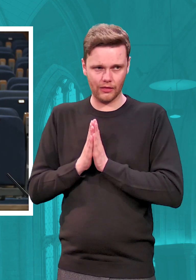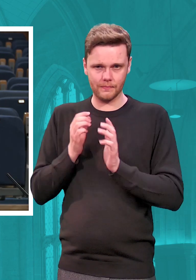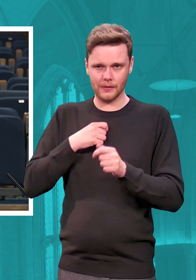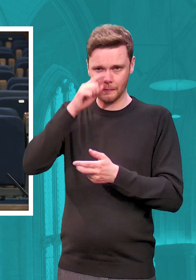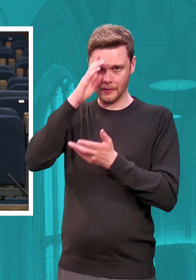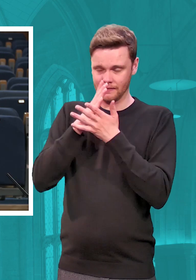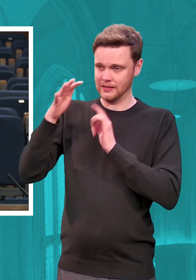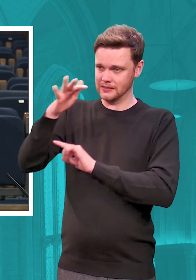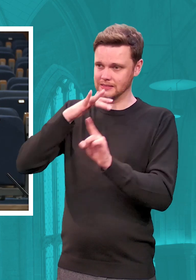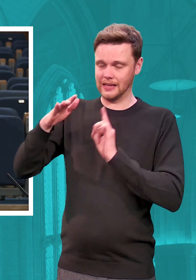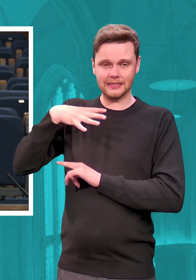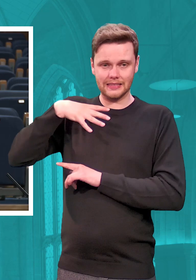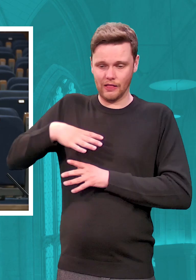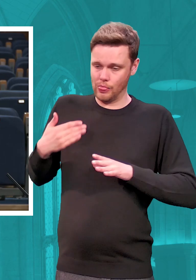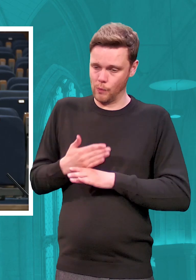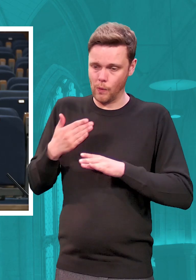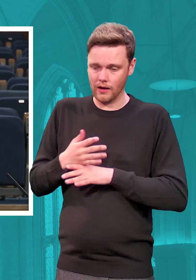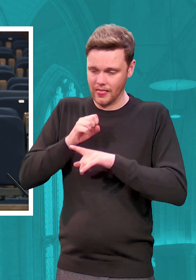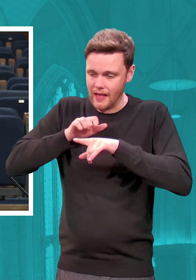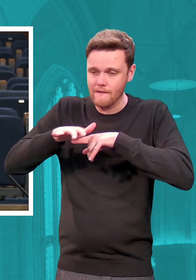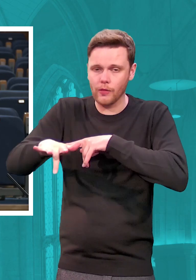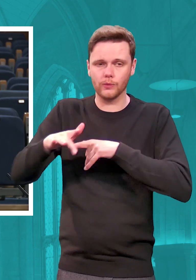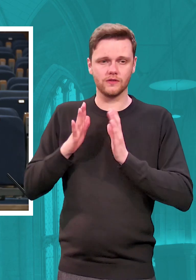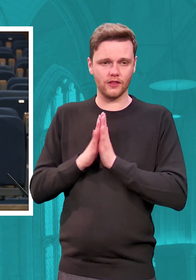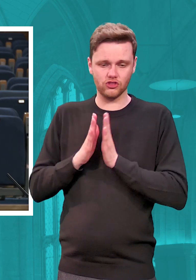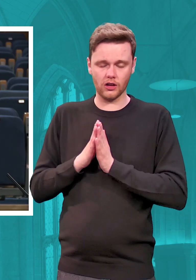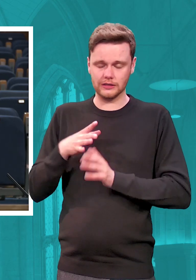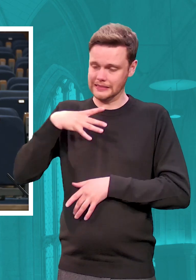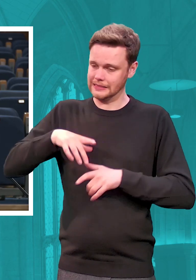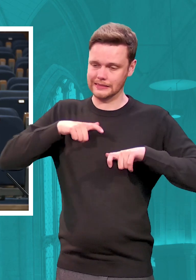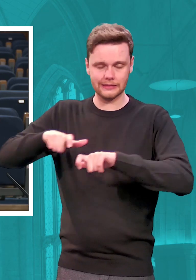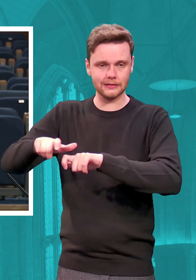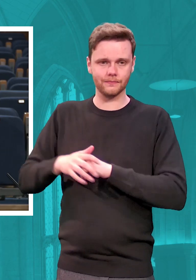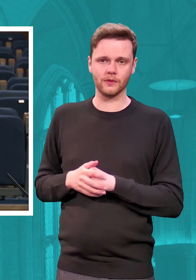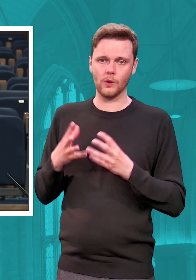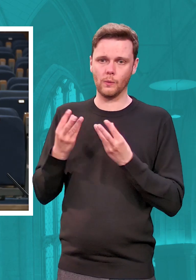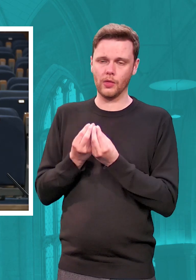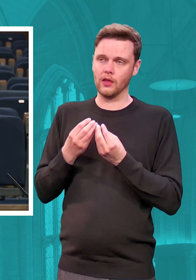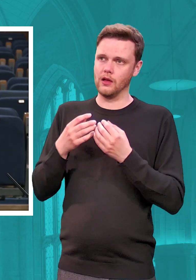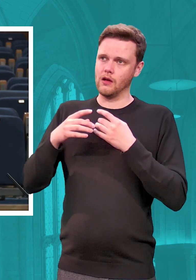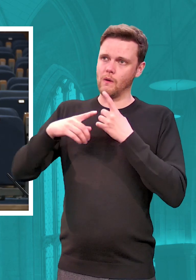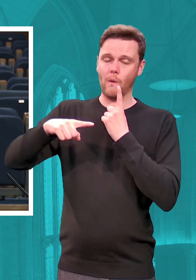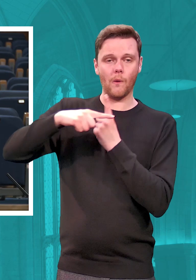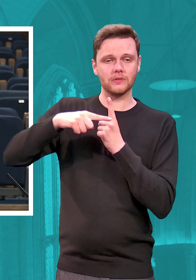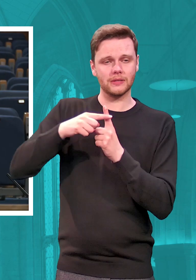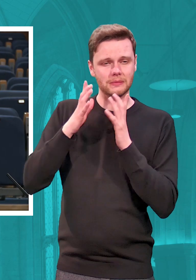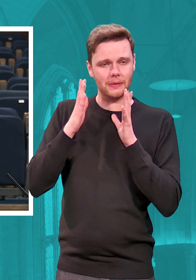and influence of the Church of Scotland to continue. But optimism has to be based on a realistic understanding